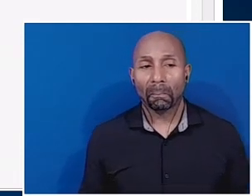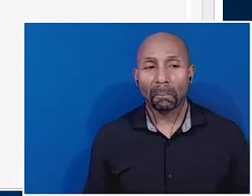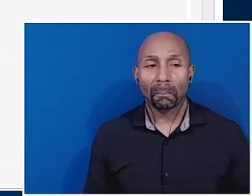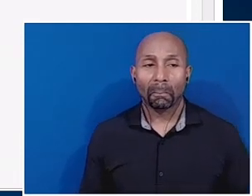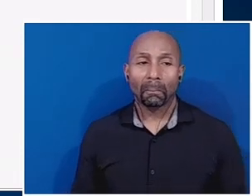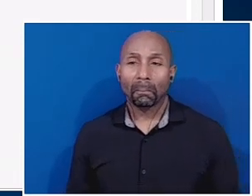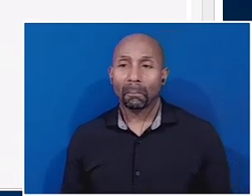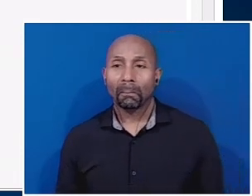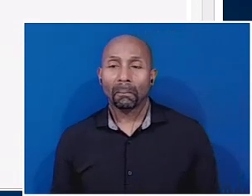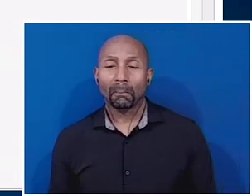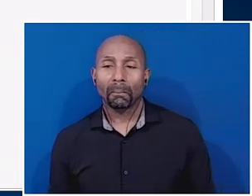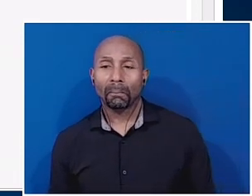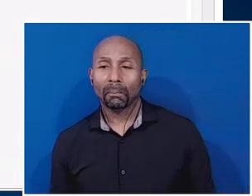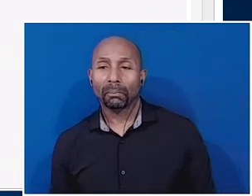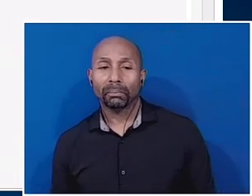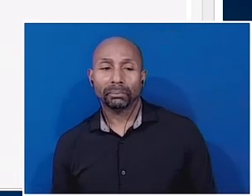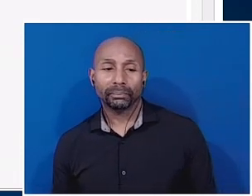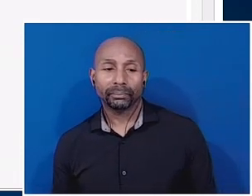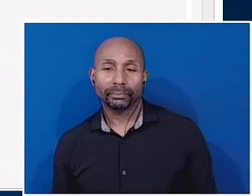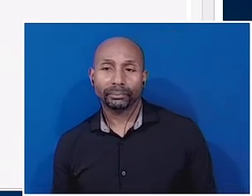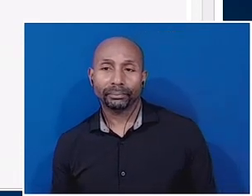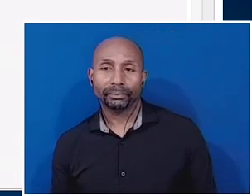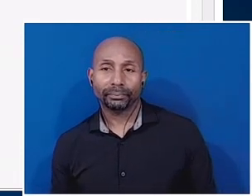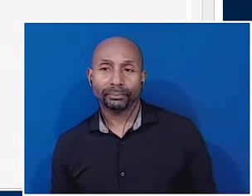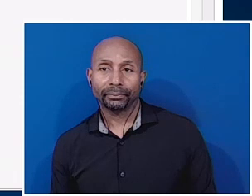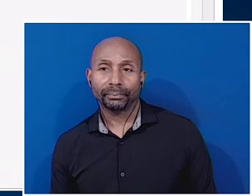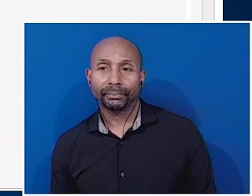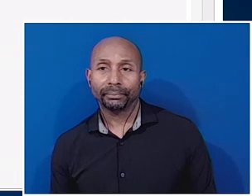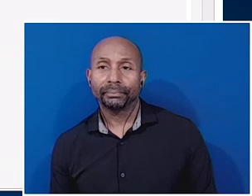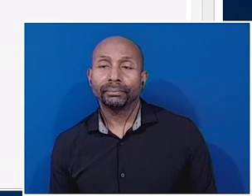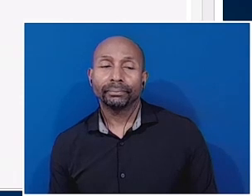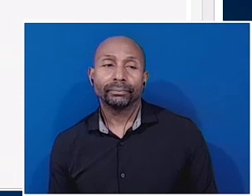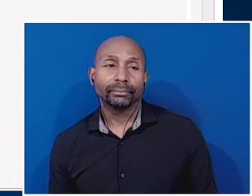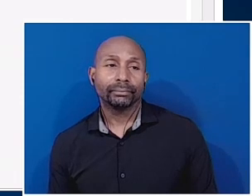So let's. Yeah, I think we should take (b)